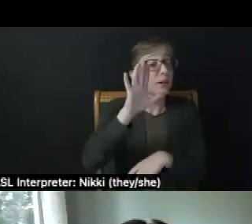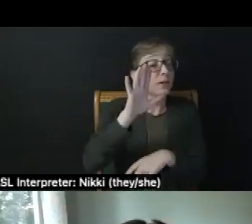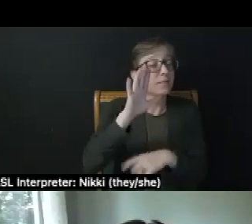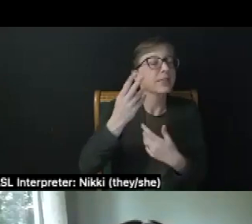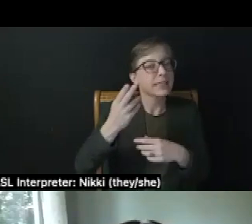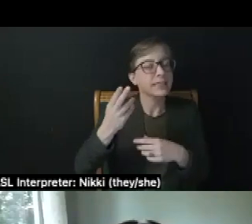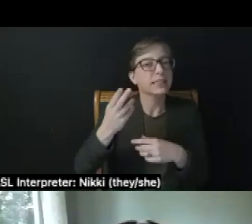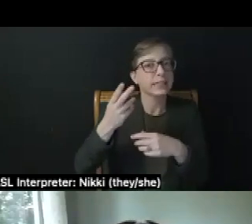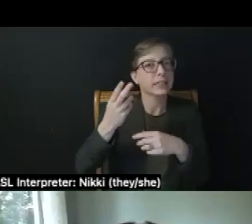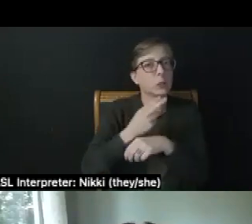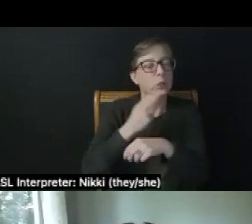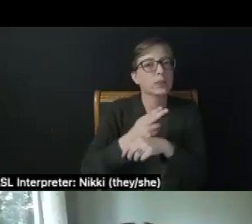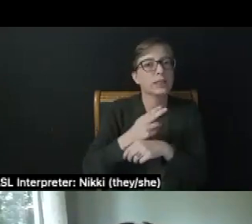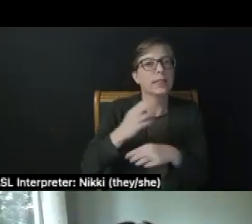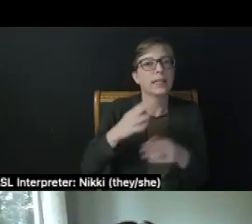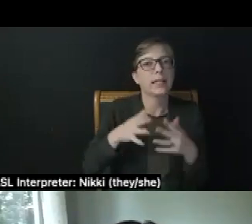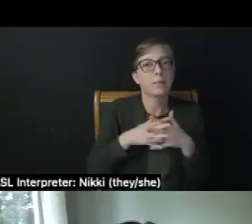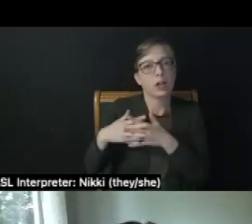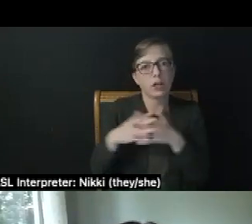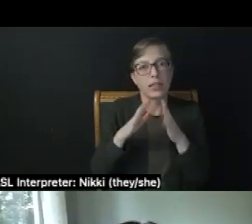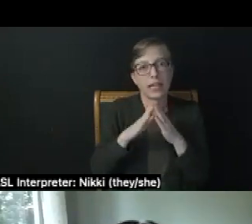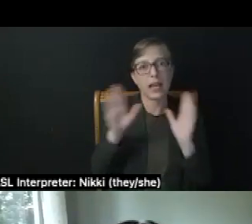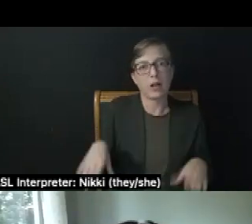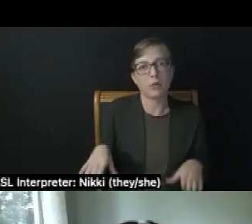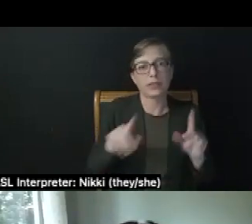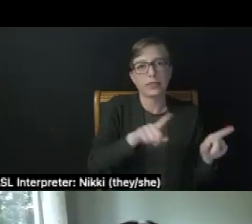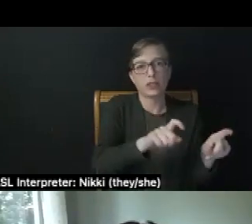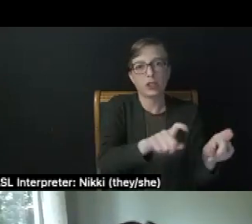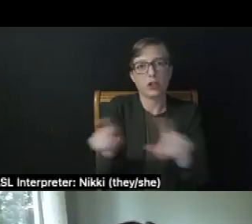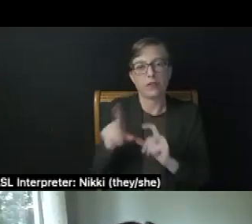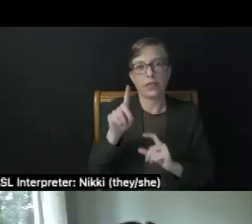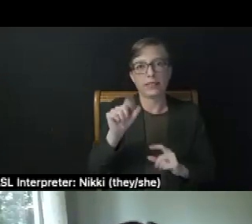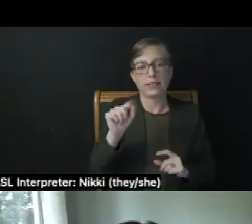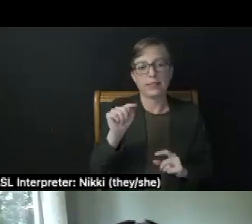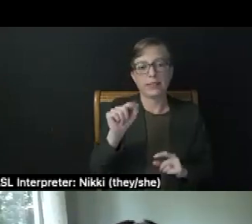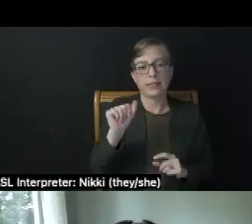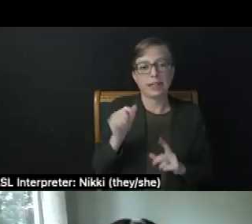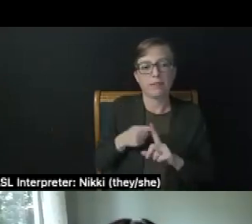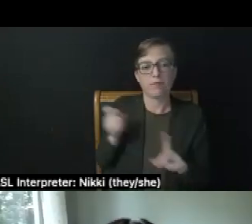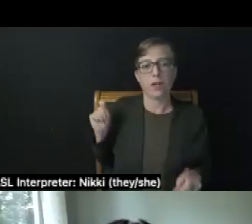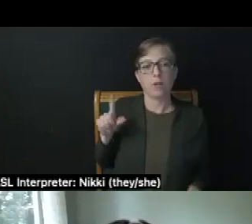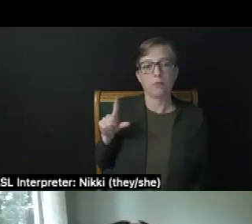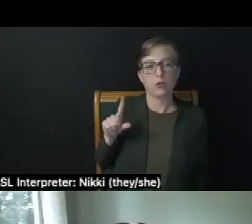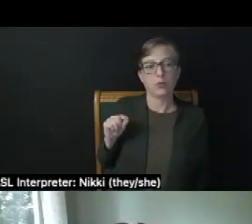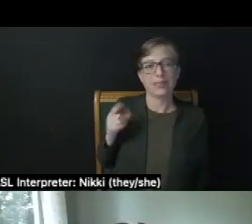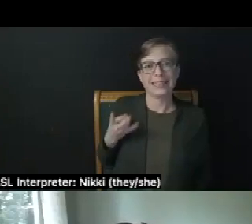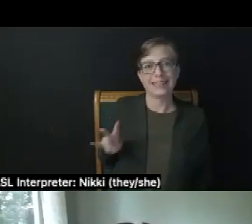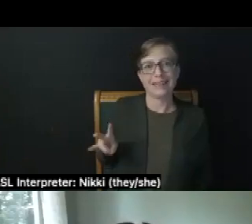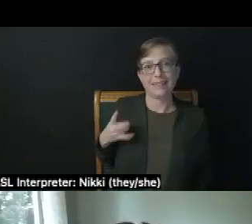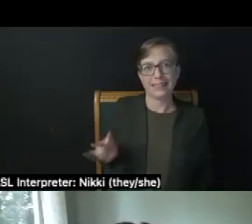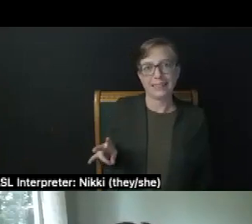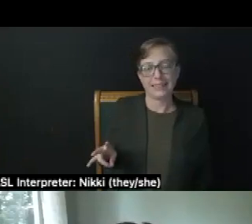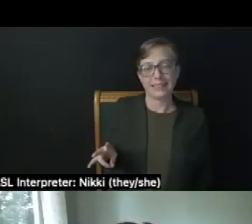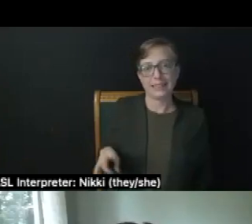2017 to look at disparities in housing security for people with disabilities and